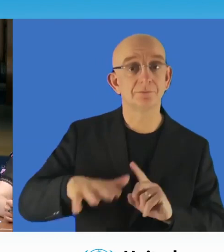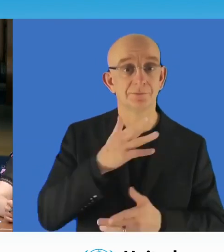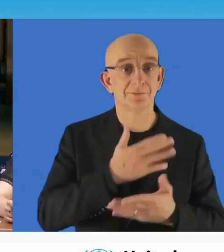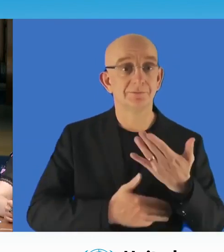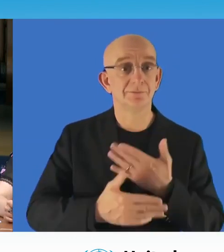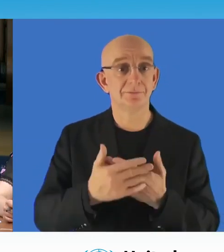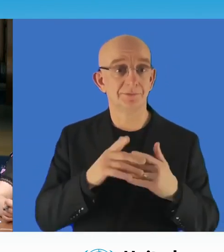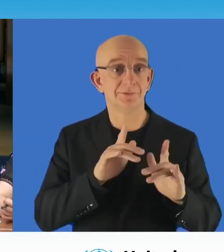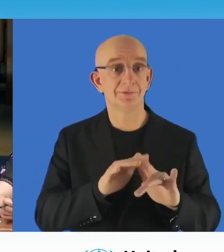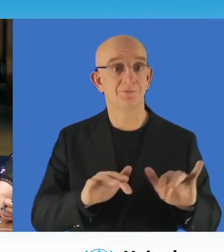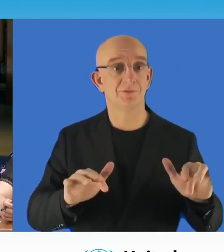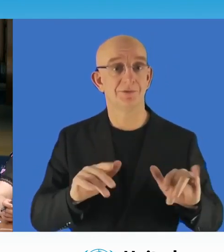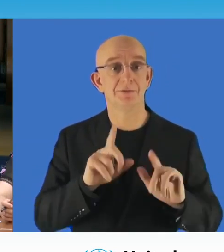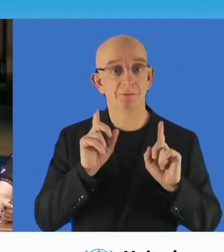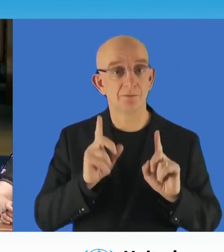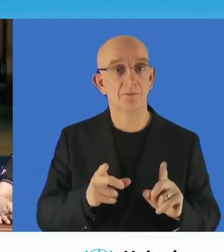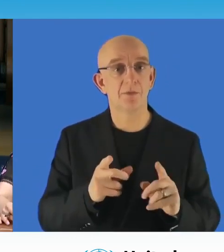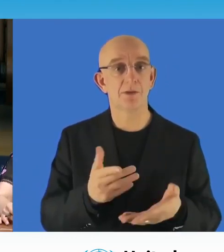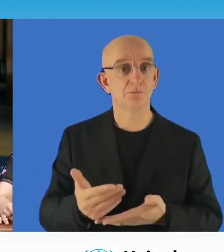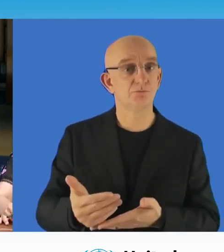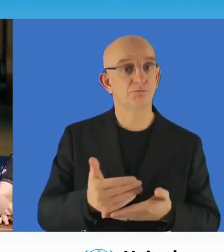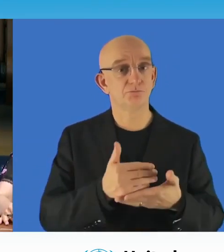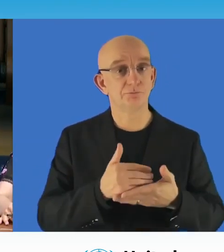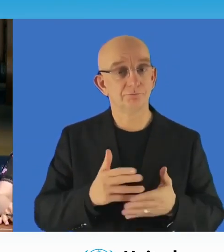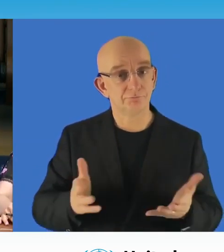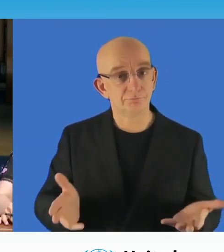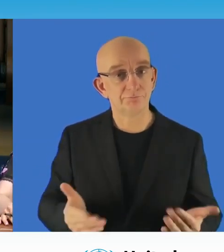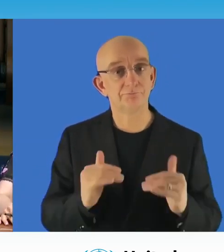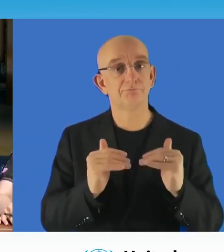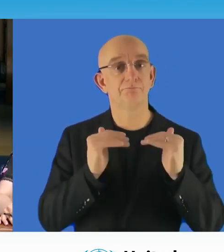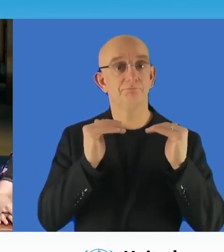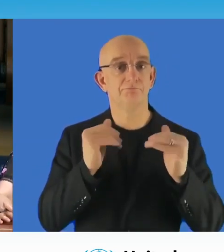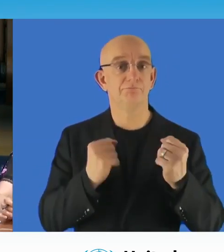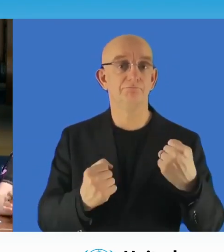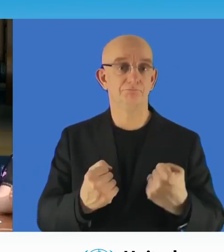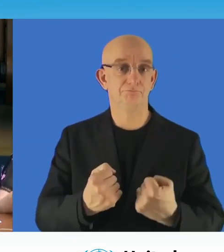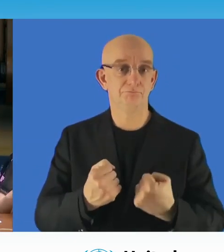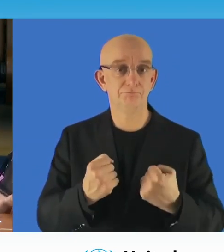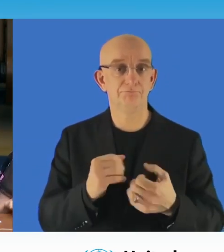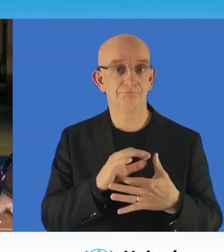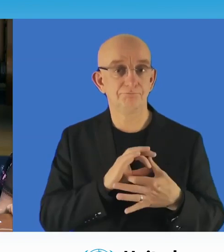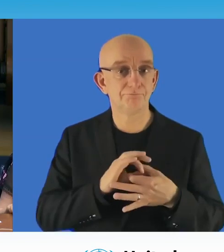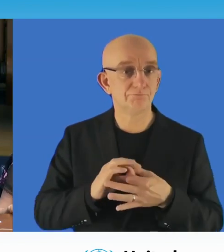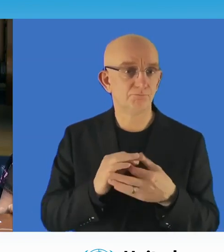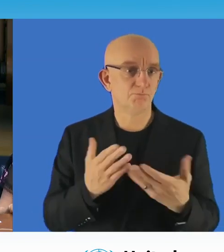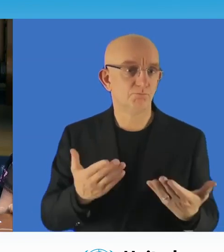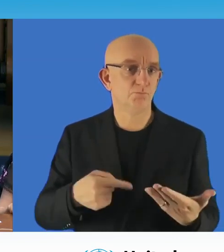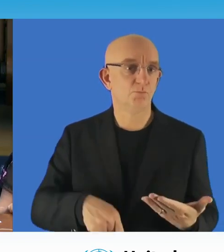and productive discussions round taes and side events exploring innovative ways to promote and